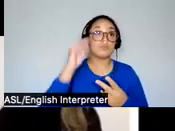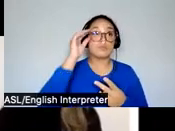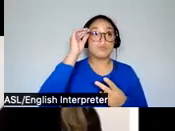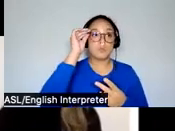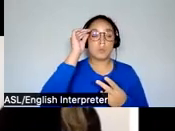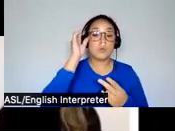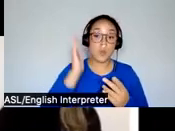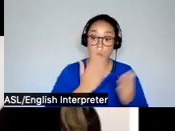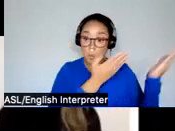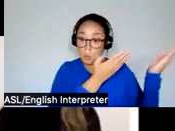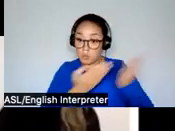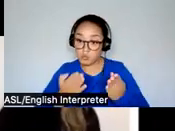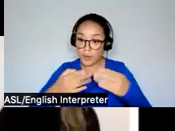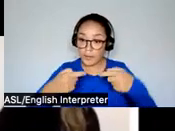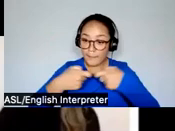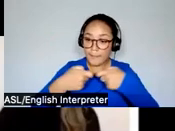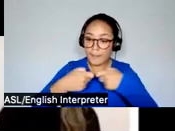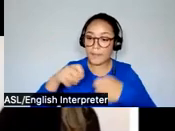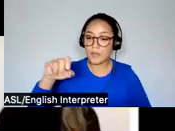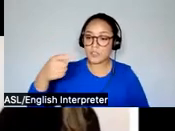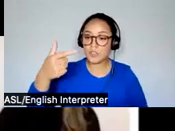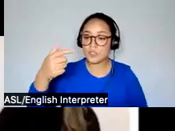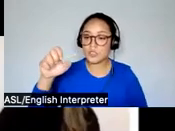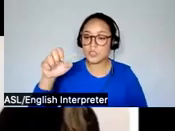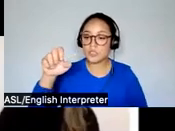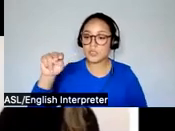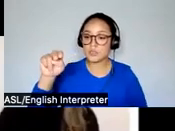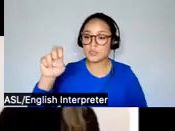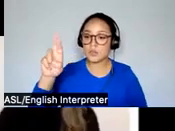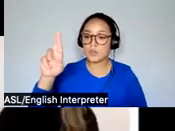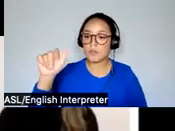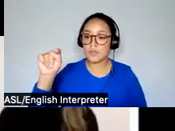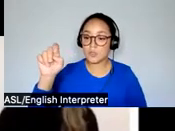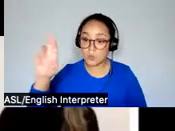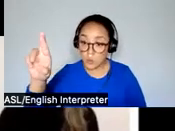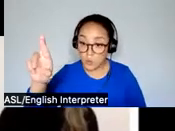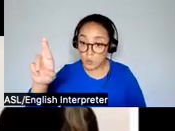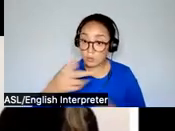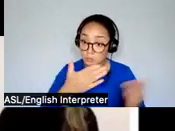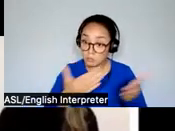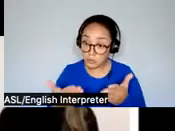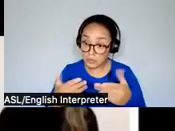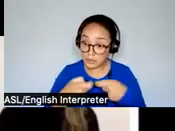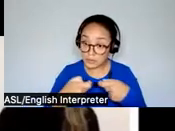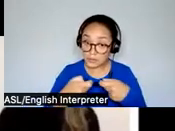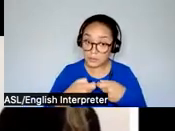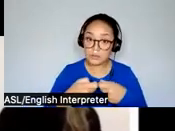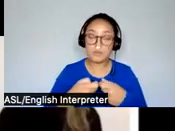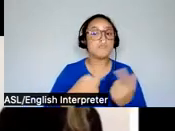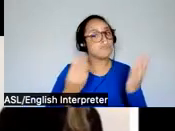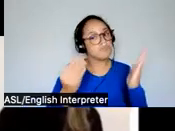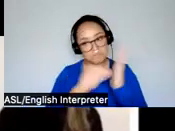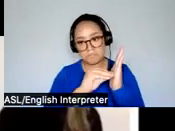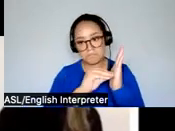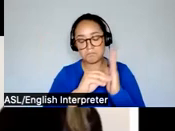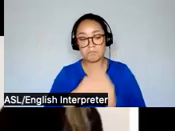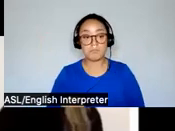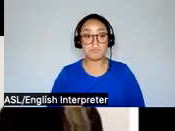Please make sure you mentioned that as well? Will you be having any food or drinks at your events?